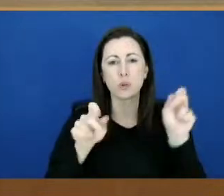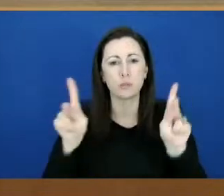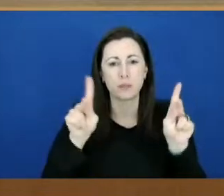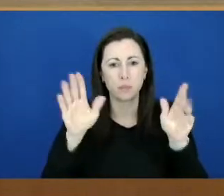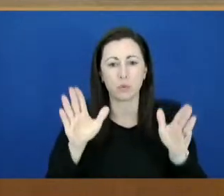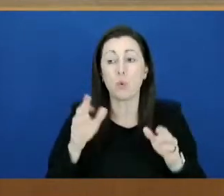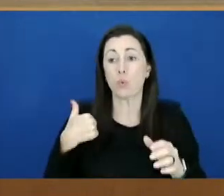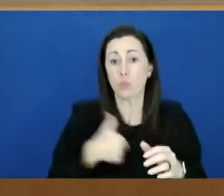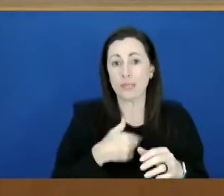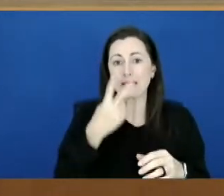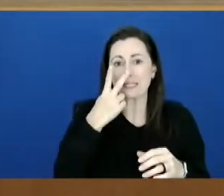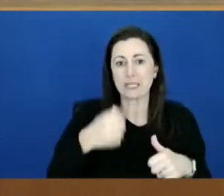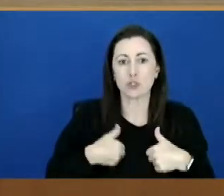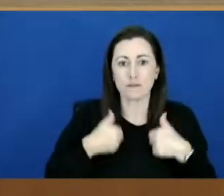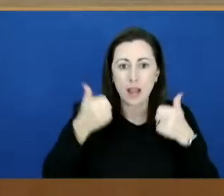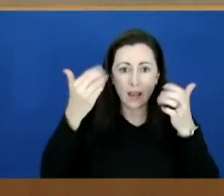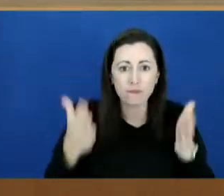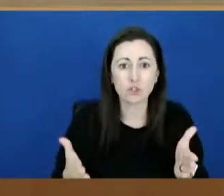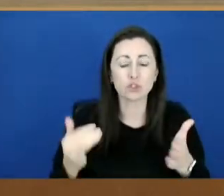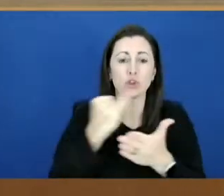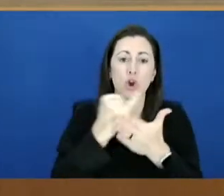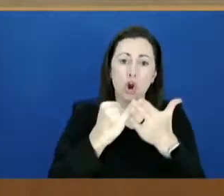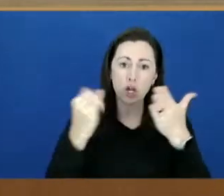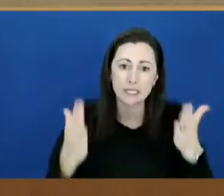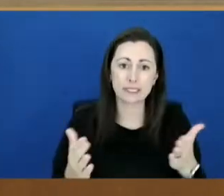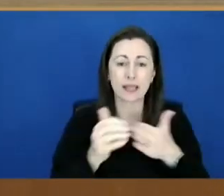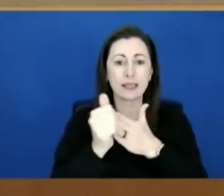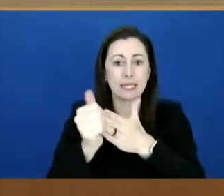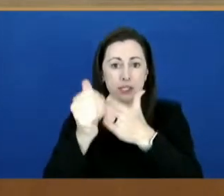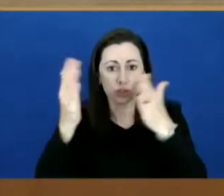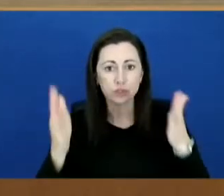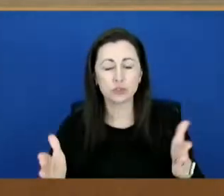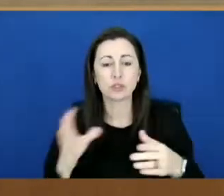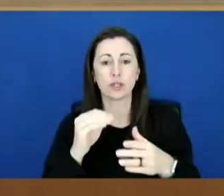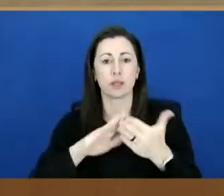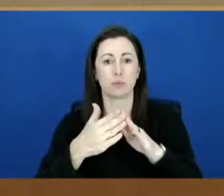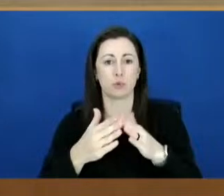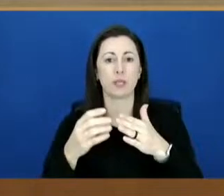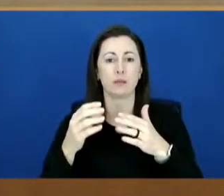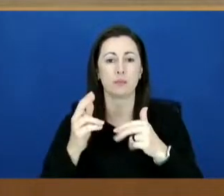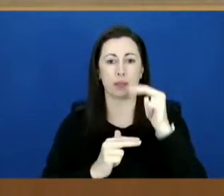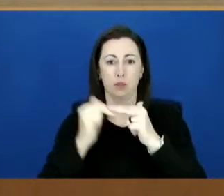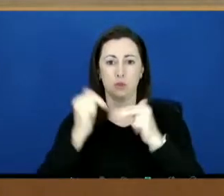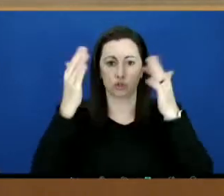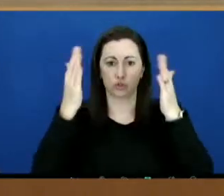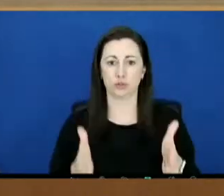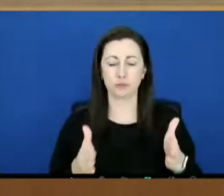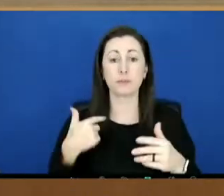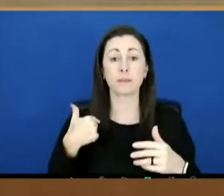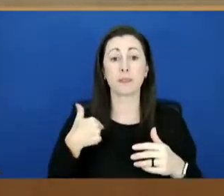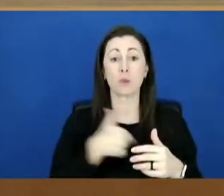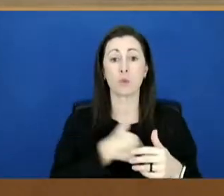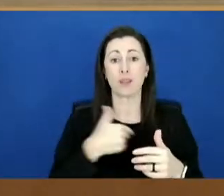SEE BROKEN PEOPLE. WE SEE SURVIVORS.